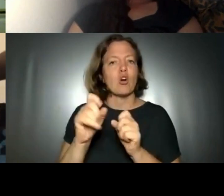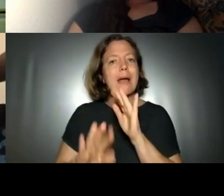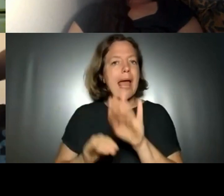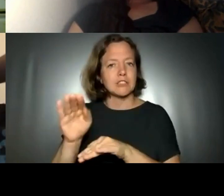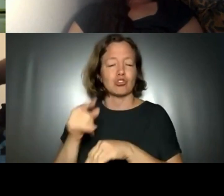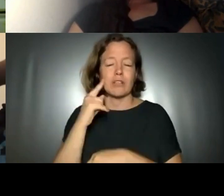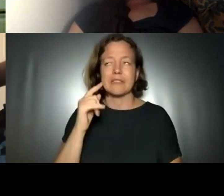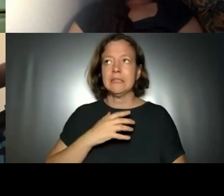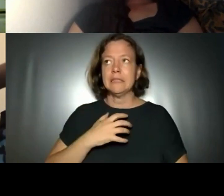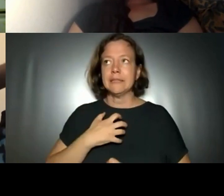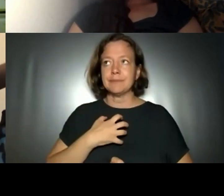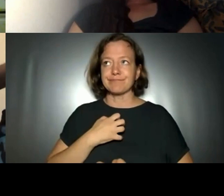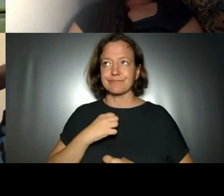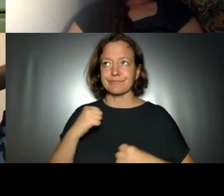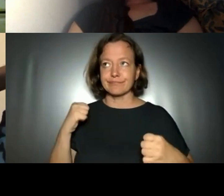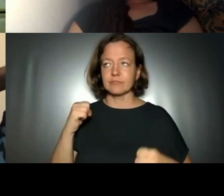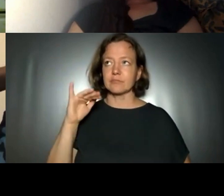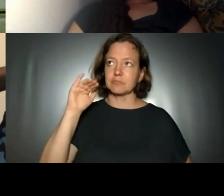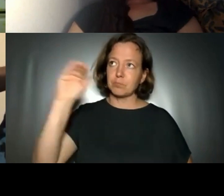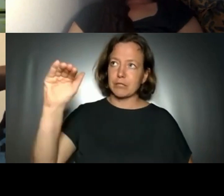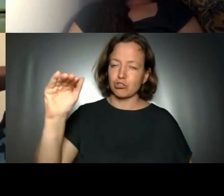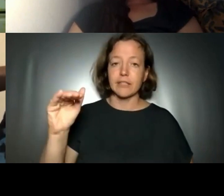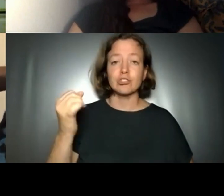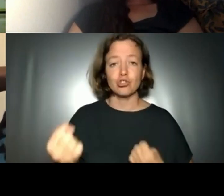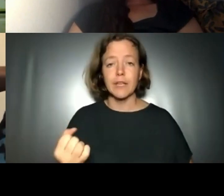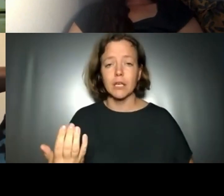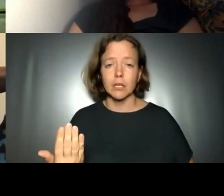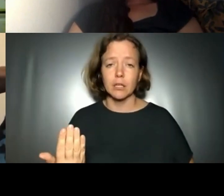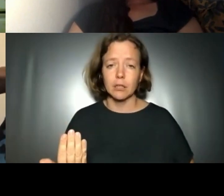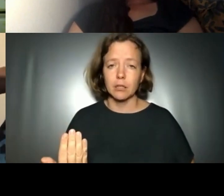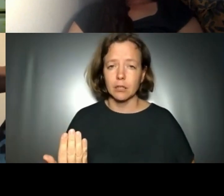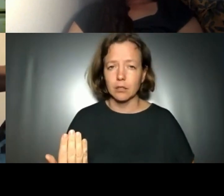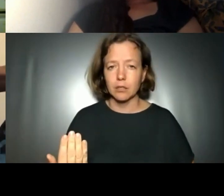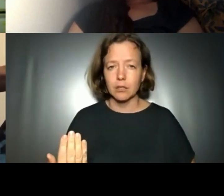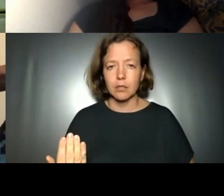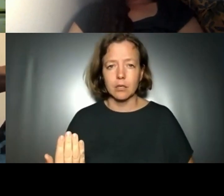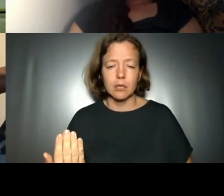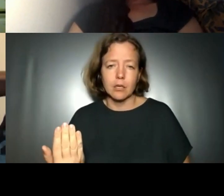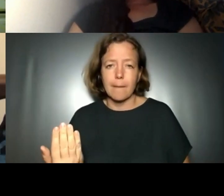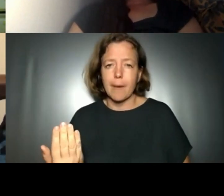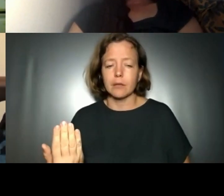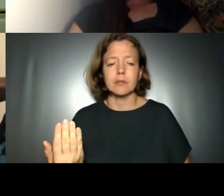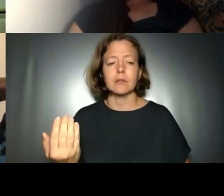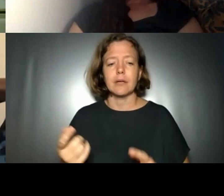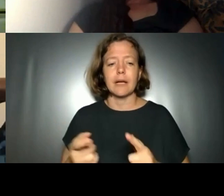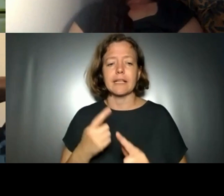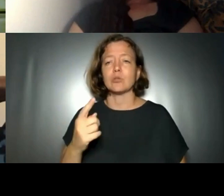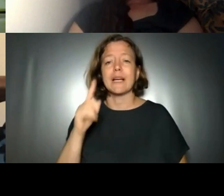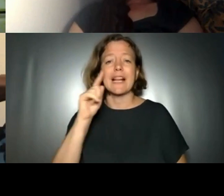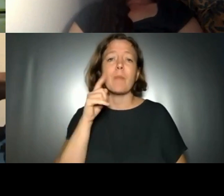But I have also been surprised by how accommodating people have been.